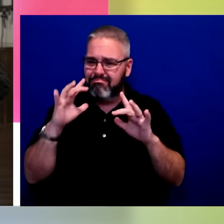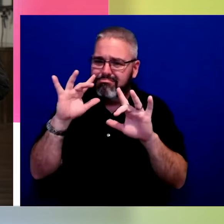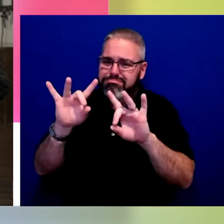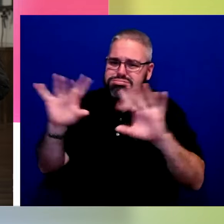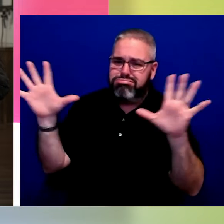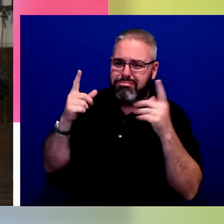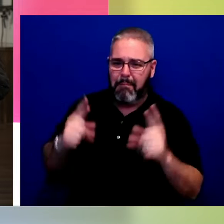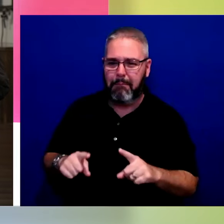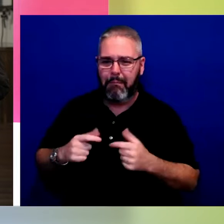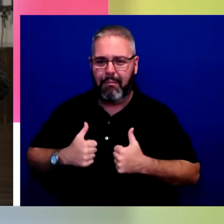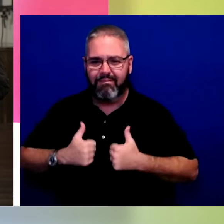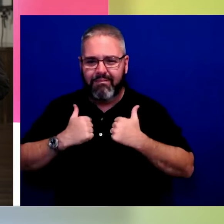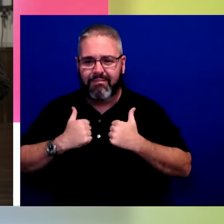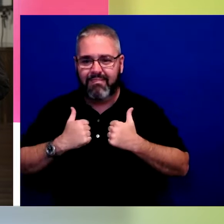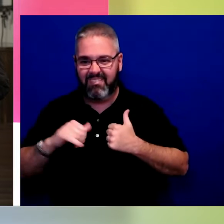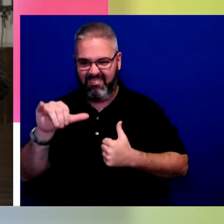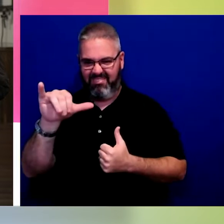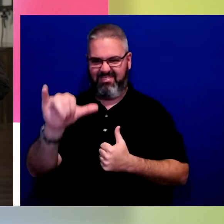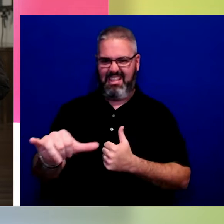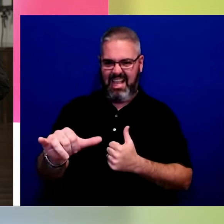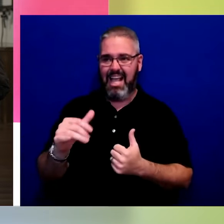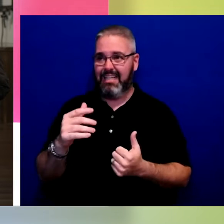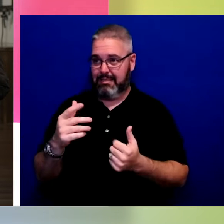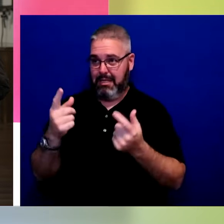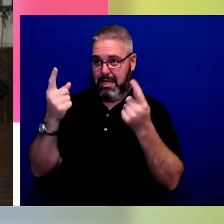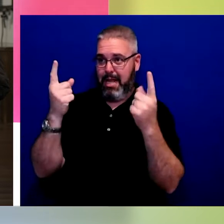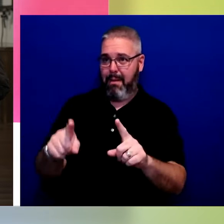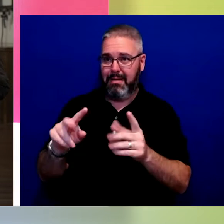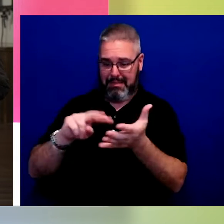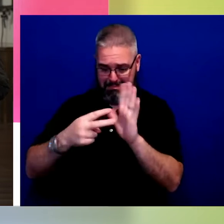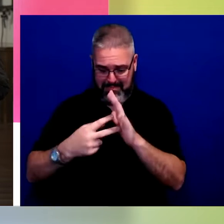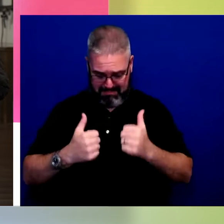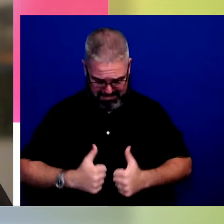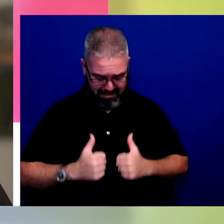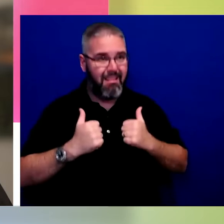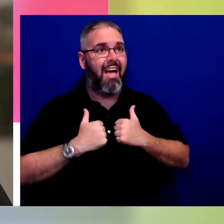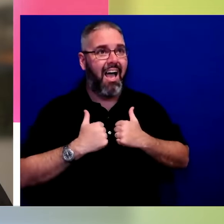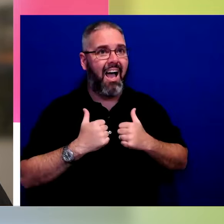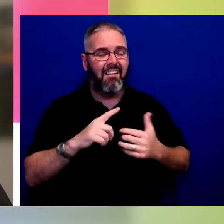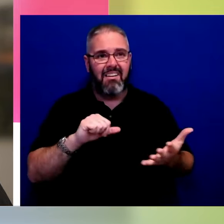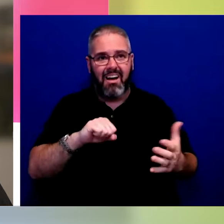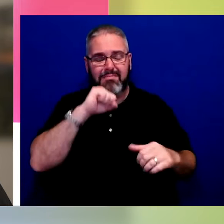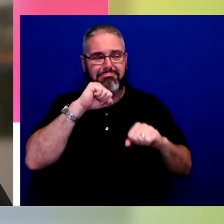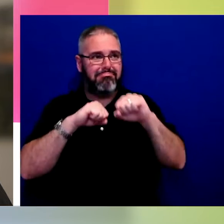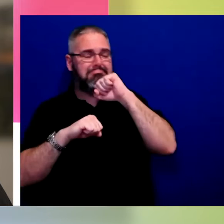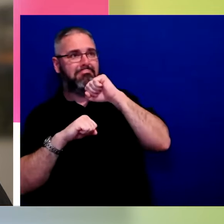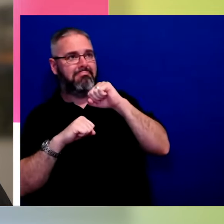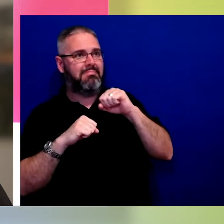This is a book about seeing adversity as the ultimate adventure and then finding the extraordinary